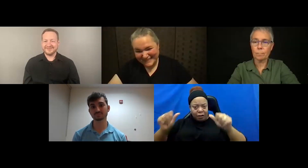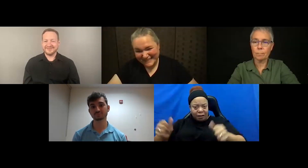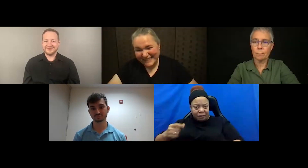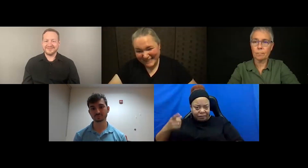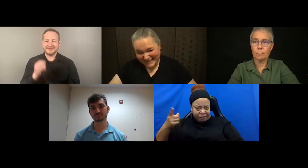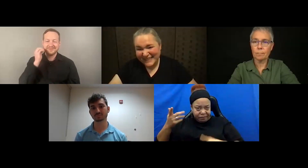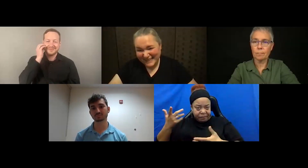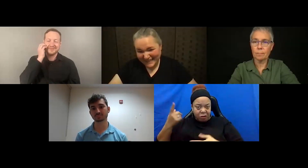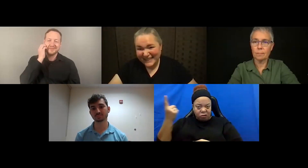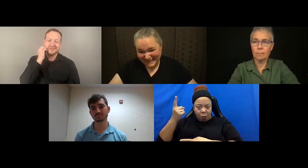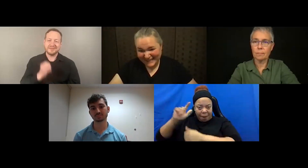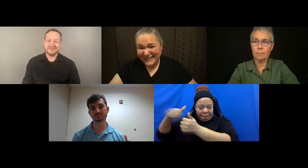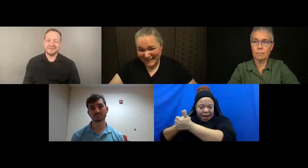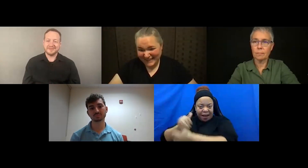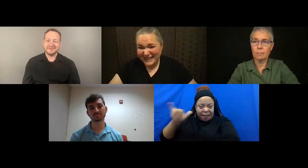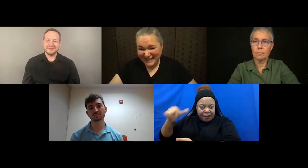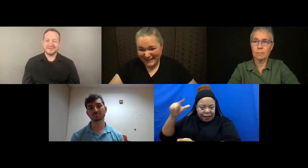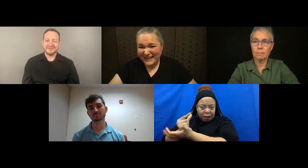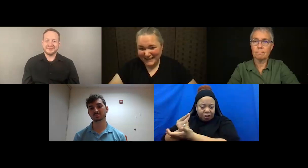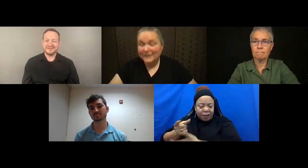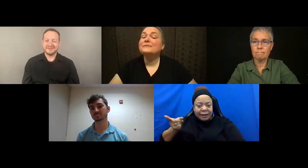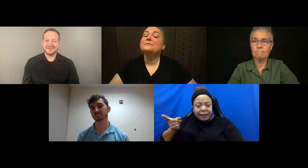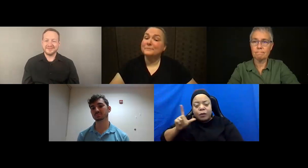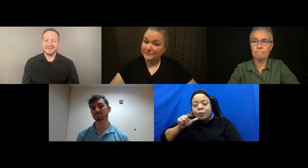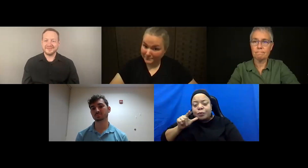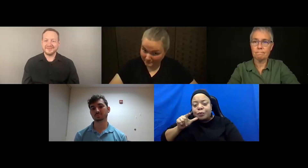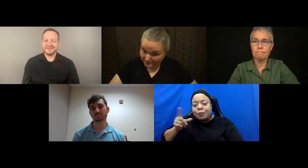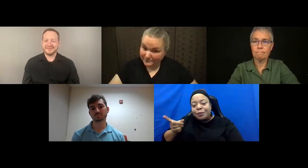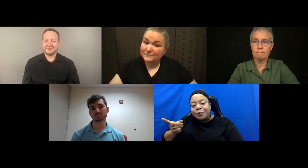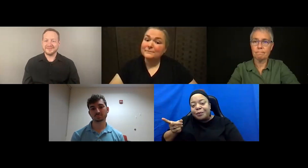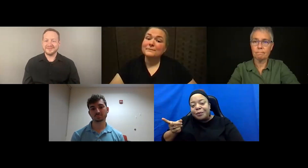The algorithm shapes our future. It's behind the scene, behind the guarantee.